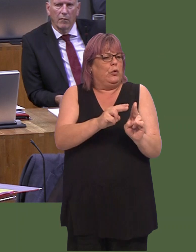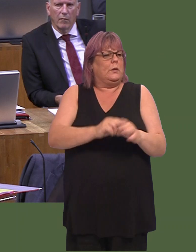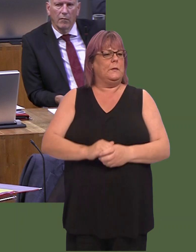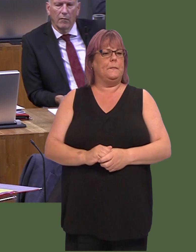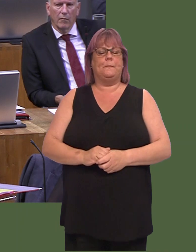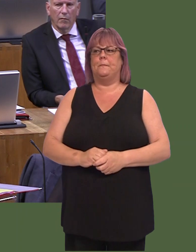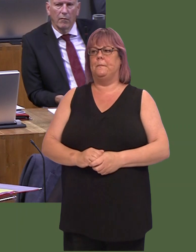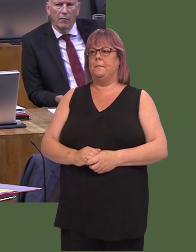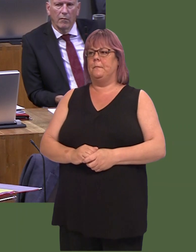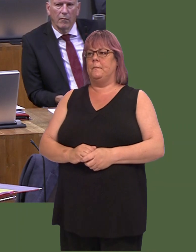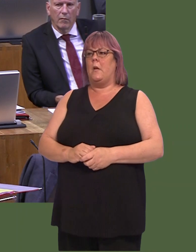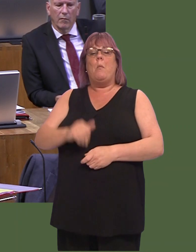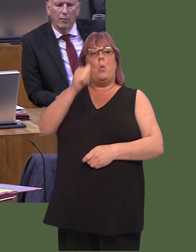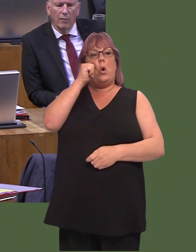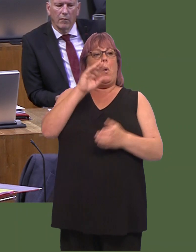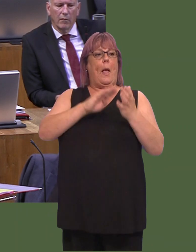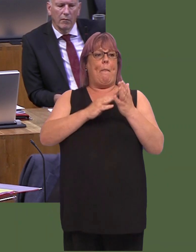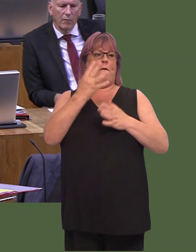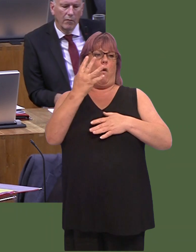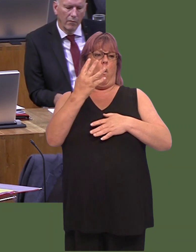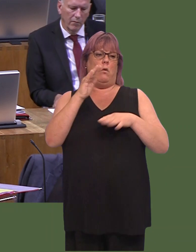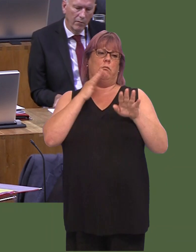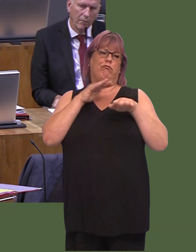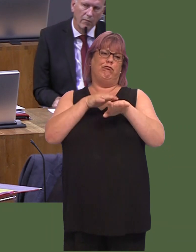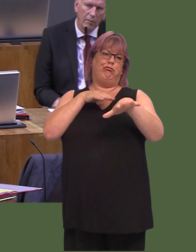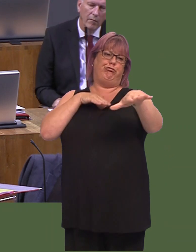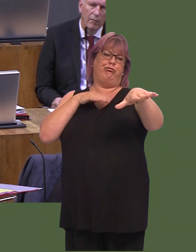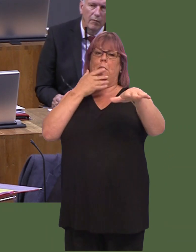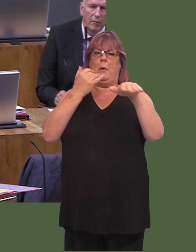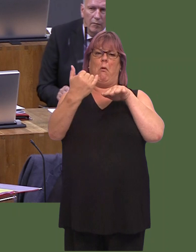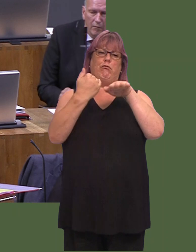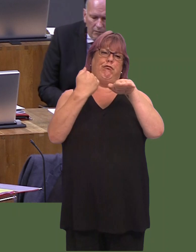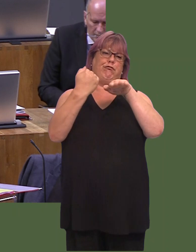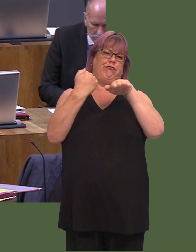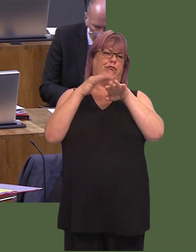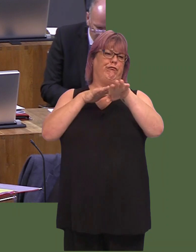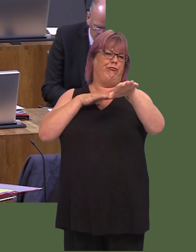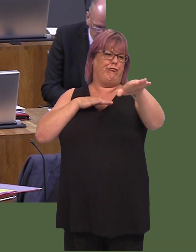Port Talbot also, of course, has a very congested stretch of motorway that is well below the